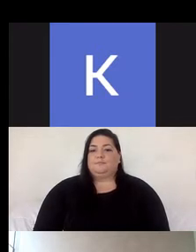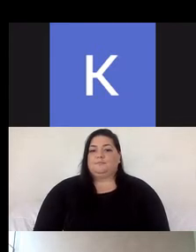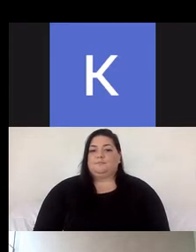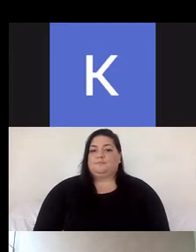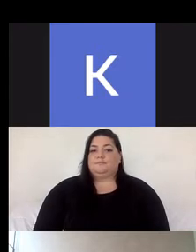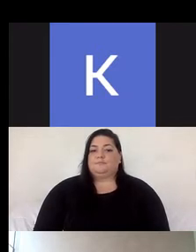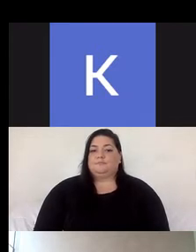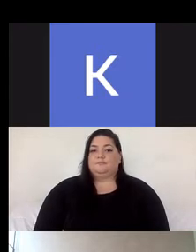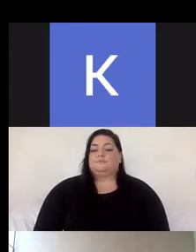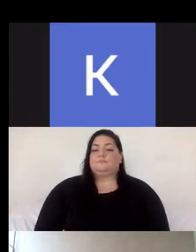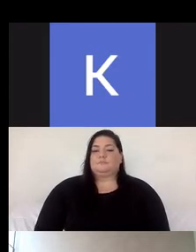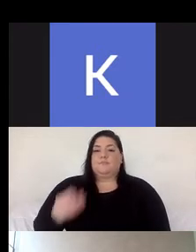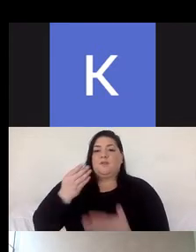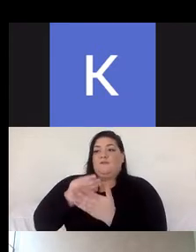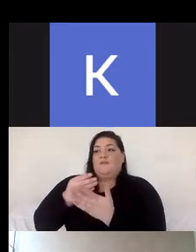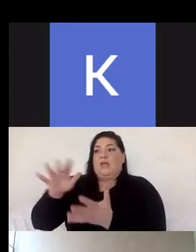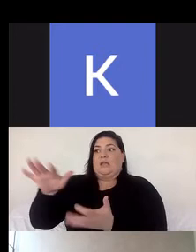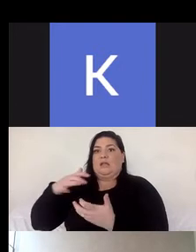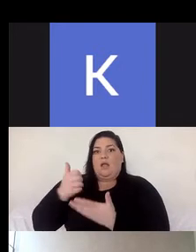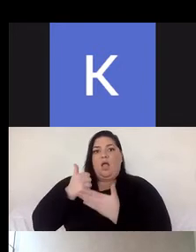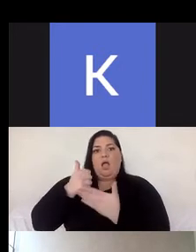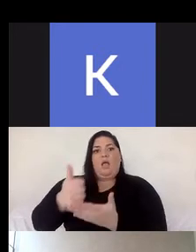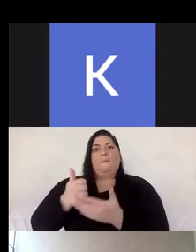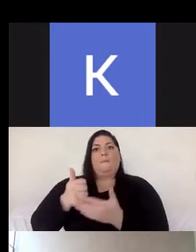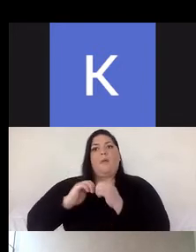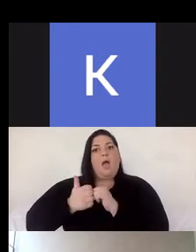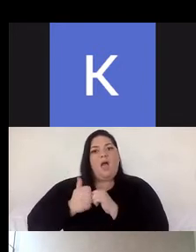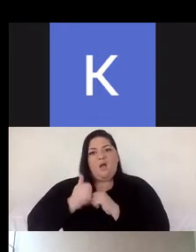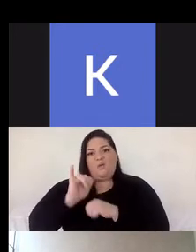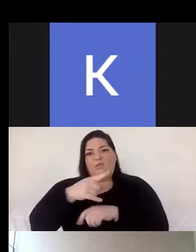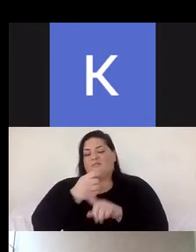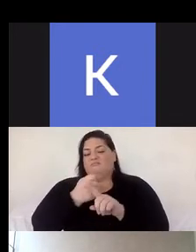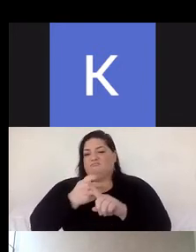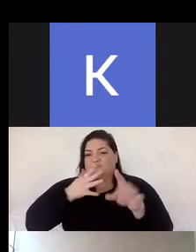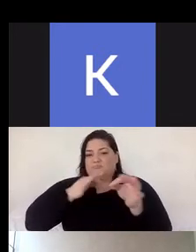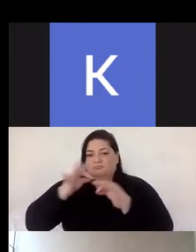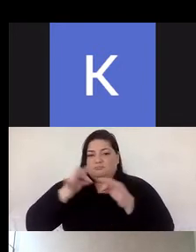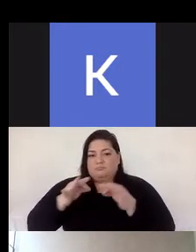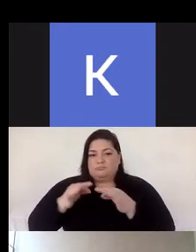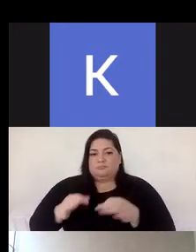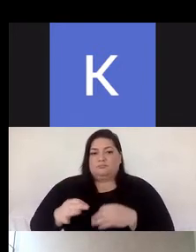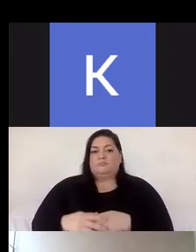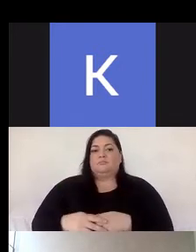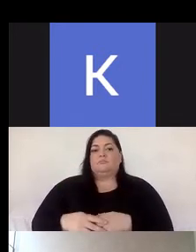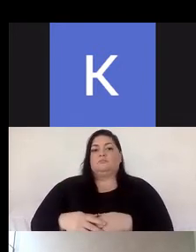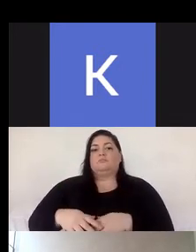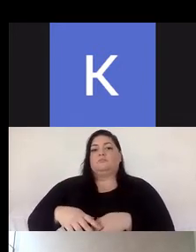Yeah, how the funding was able to help. "Concrete examples of barriers to service prior to the funding."